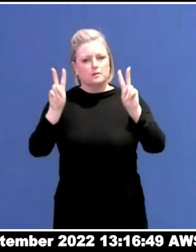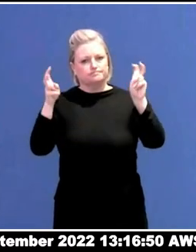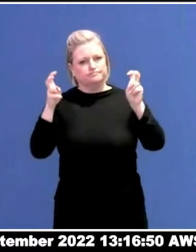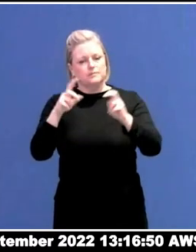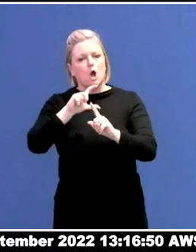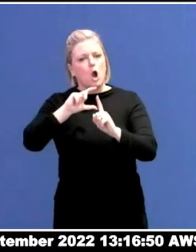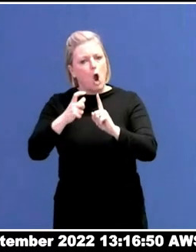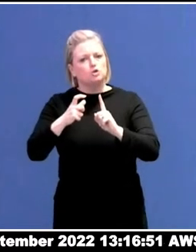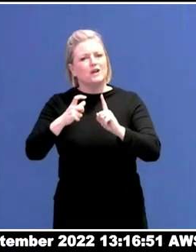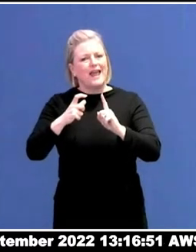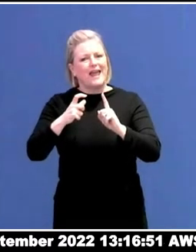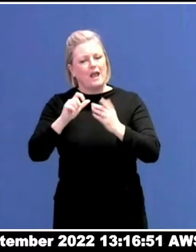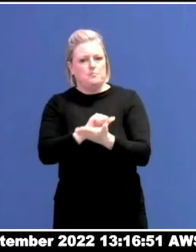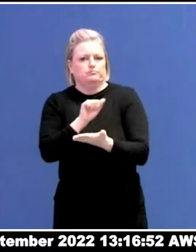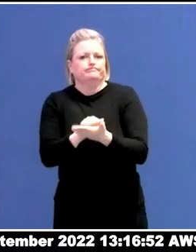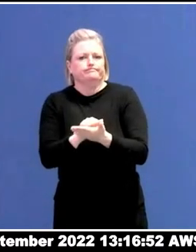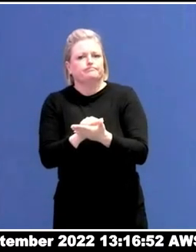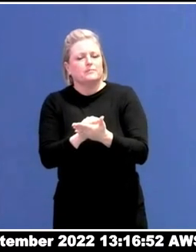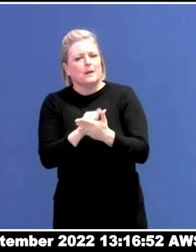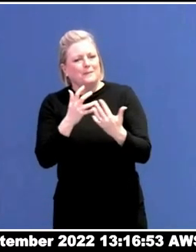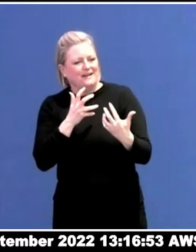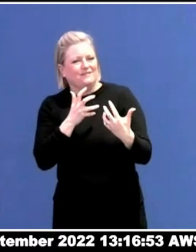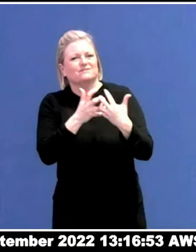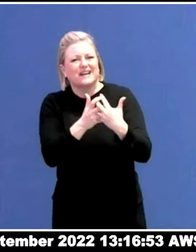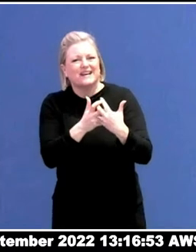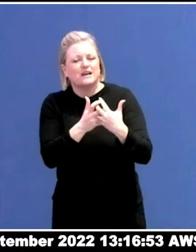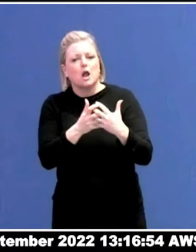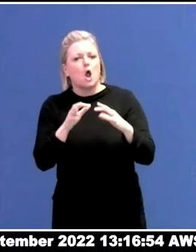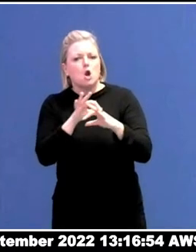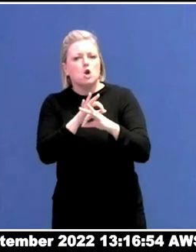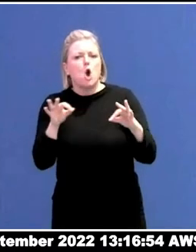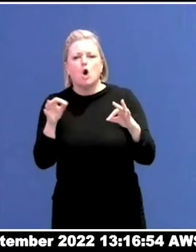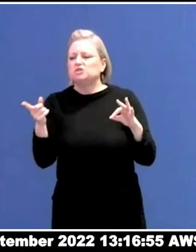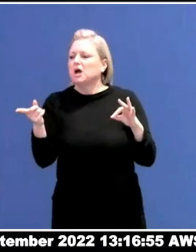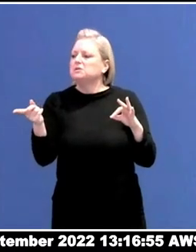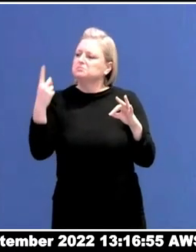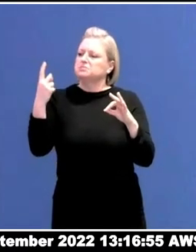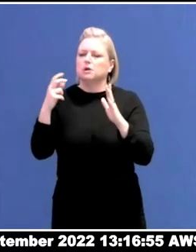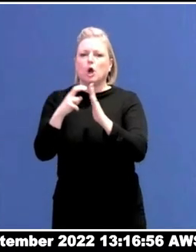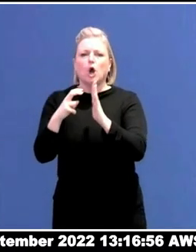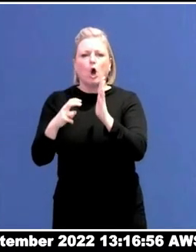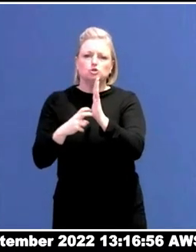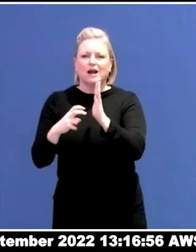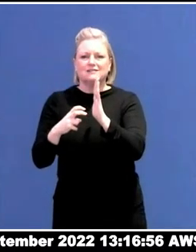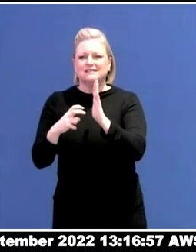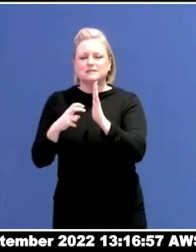organisations to come in and provide services, not simply contractors of the departments who have to toady to them.